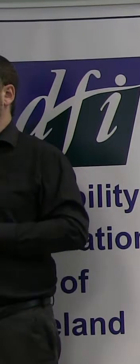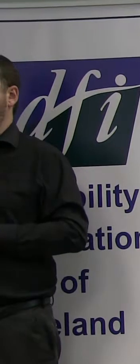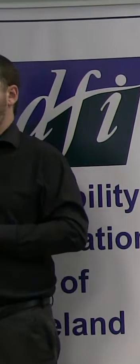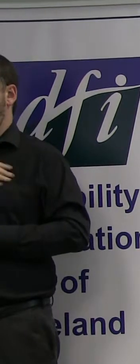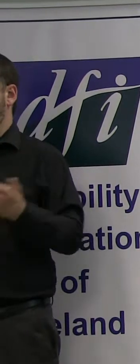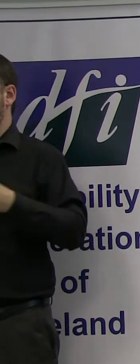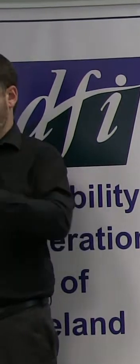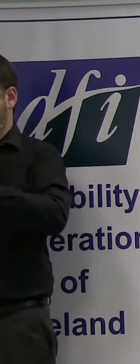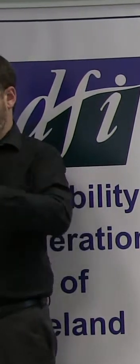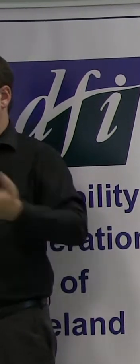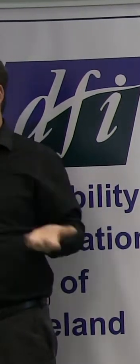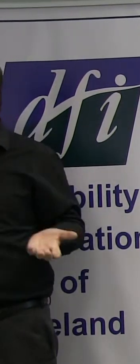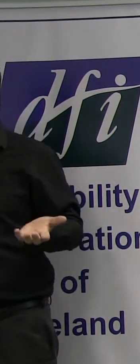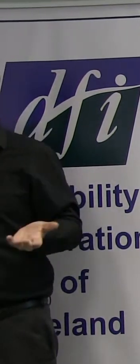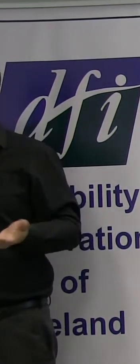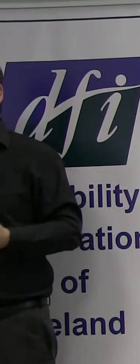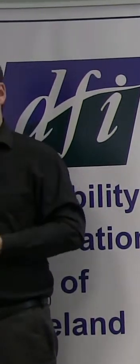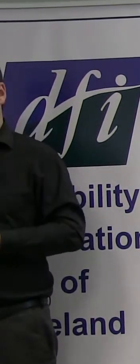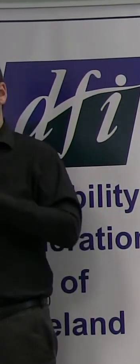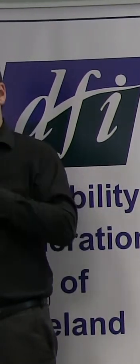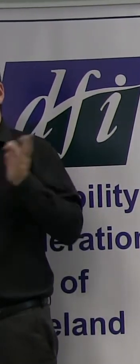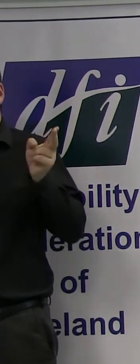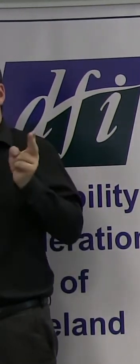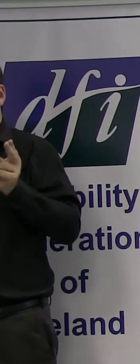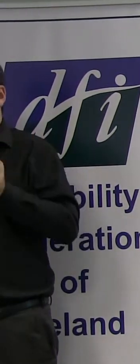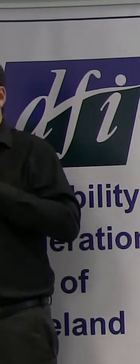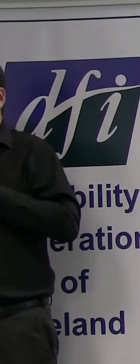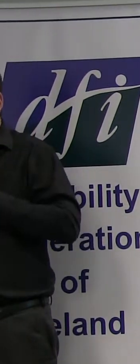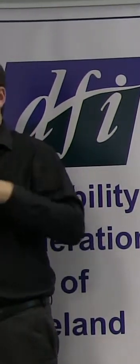the amount of charges in the services maybe be a bigger but we have the way we